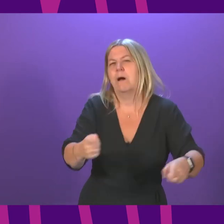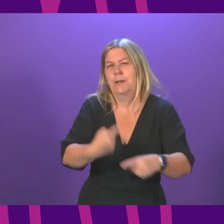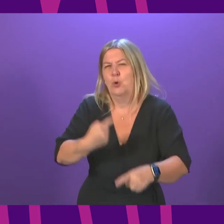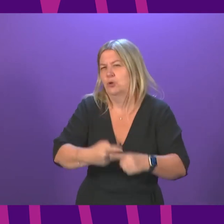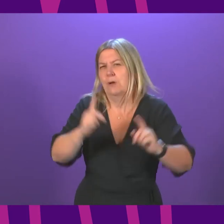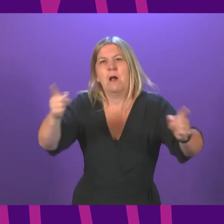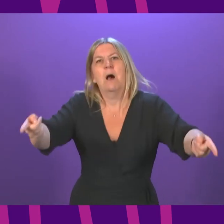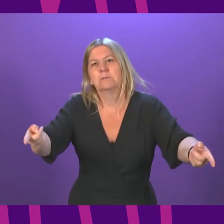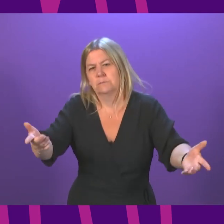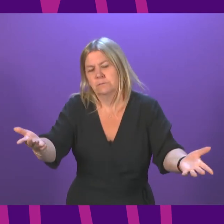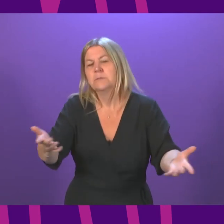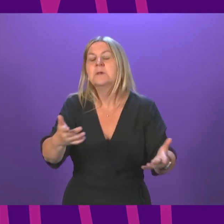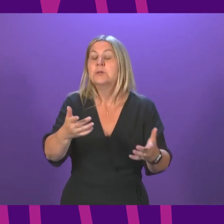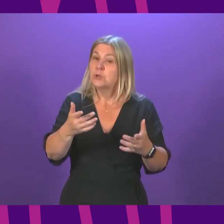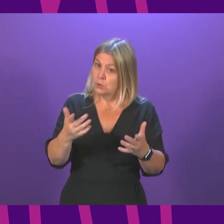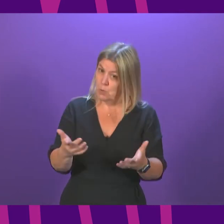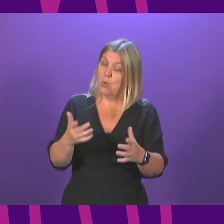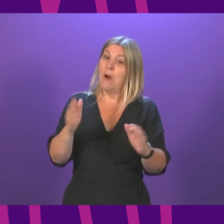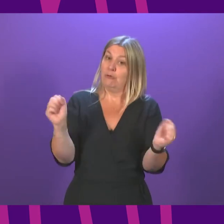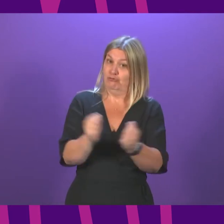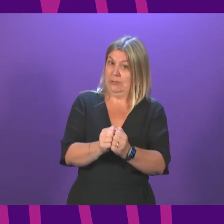On the basis that we have an agreement, I am pleased to have worked with the Government